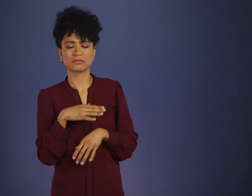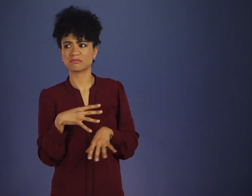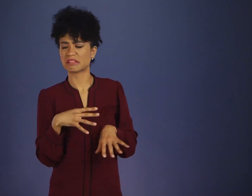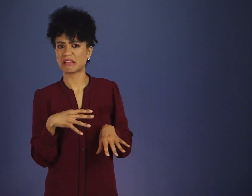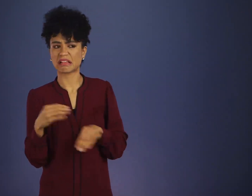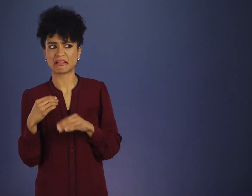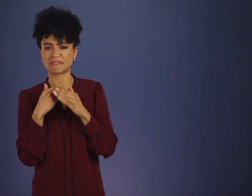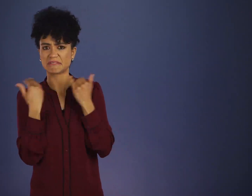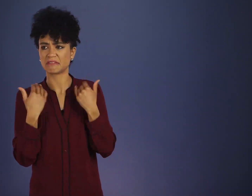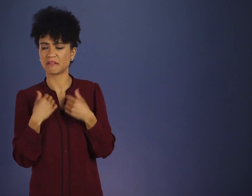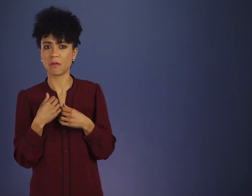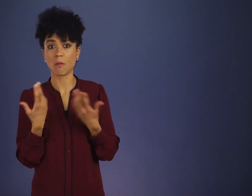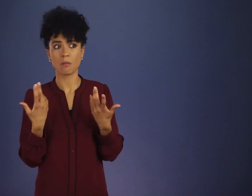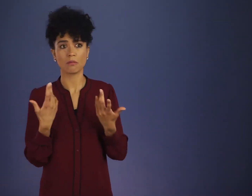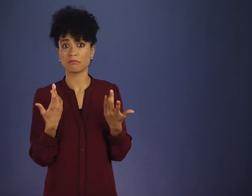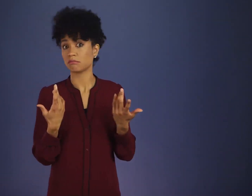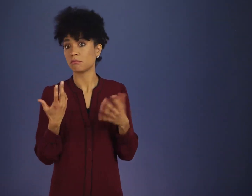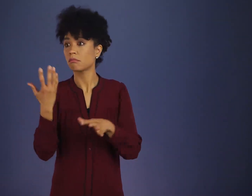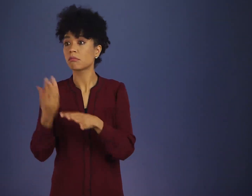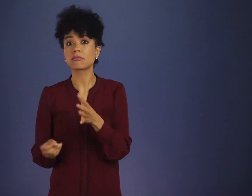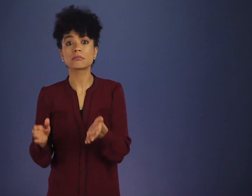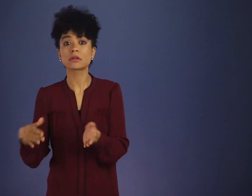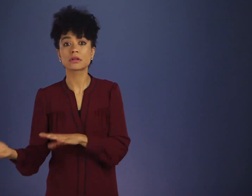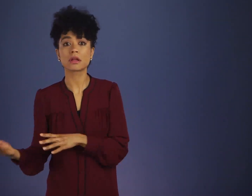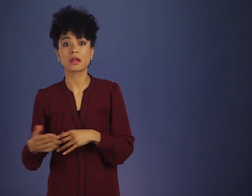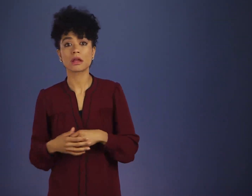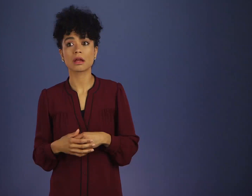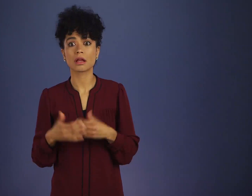and he is once more left alone and afraid.